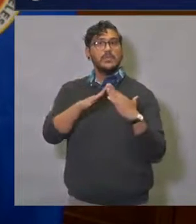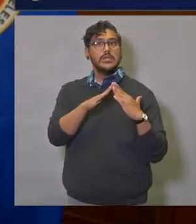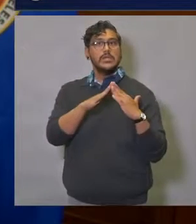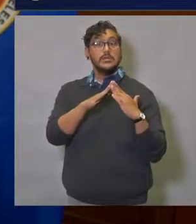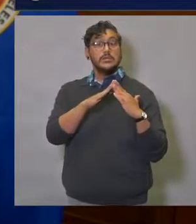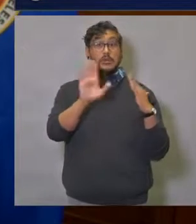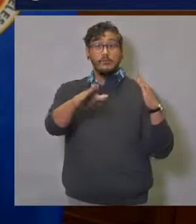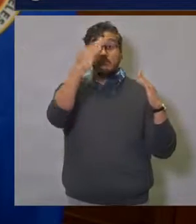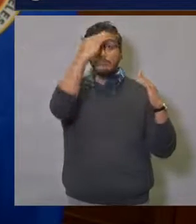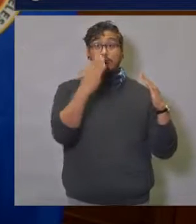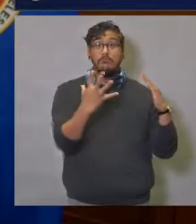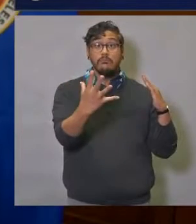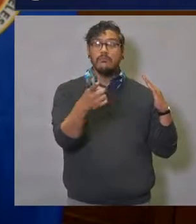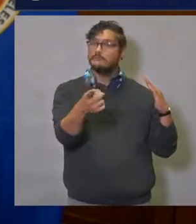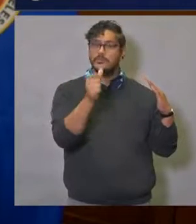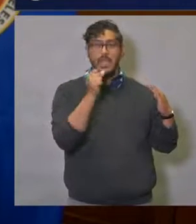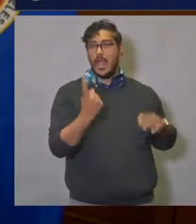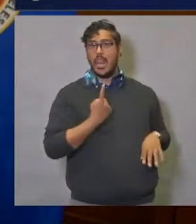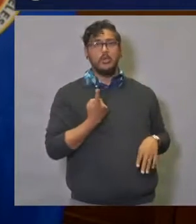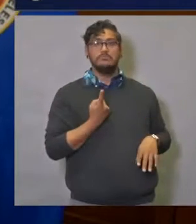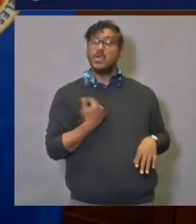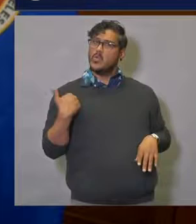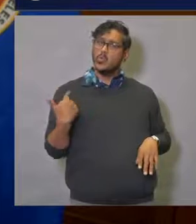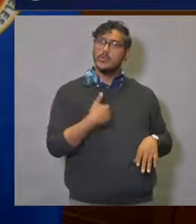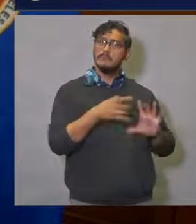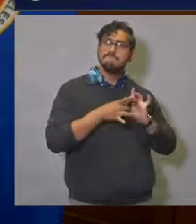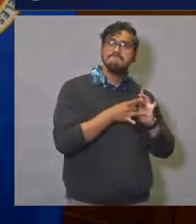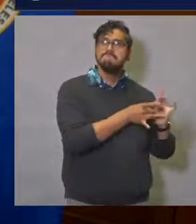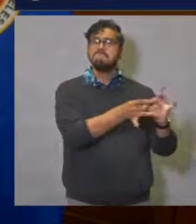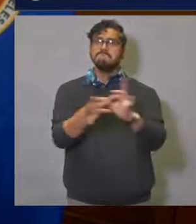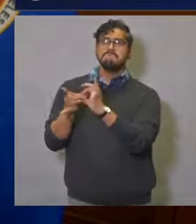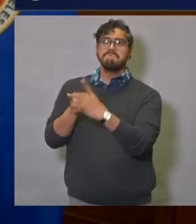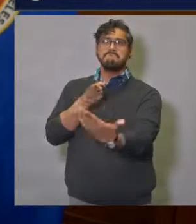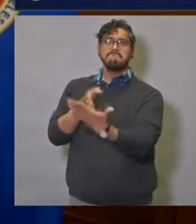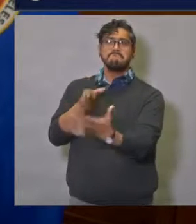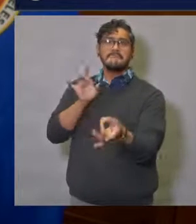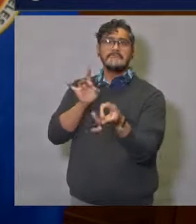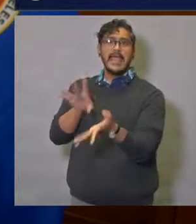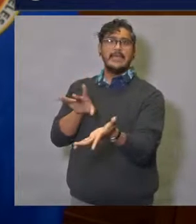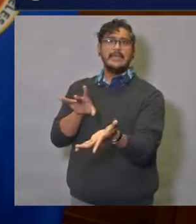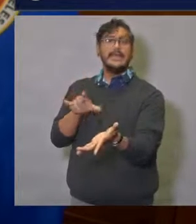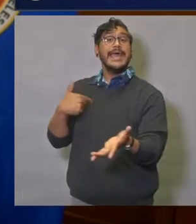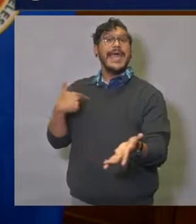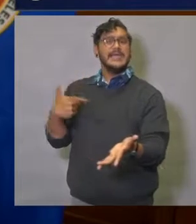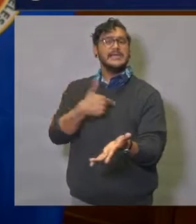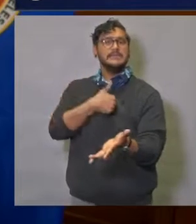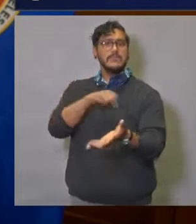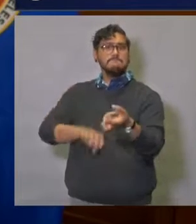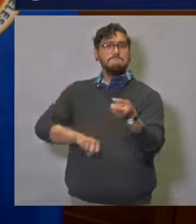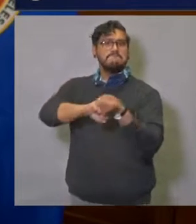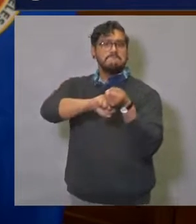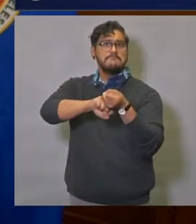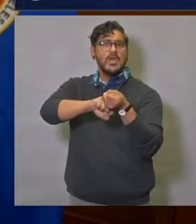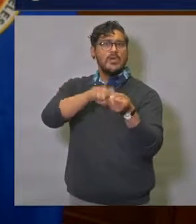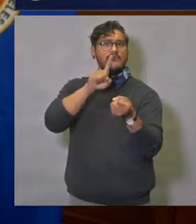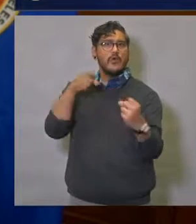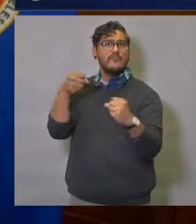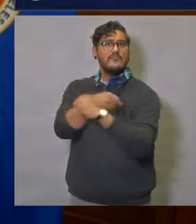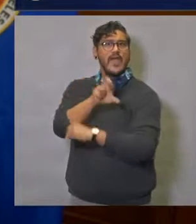I WANT THOSE WATCHING TO KNOW,